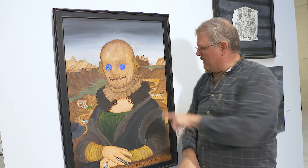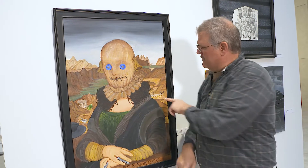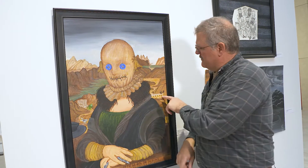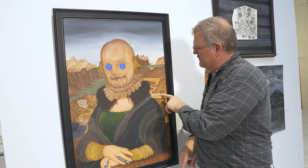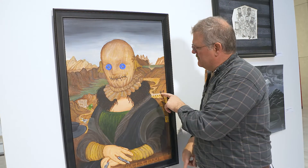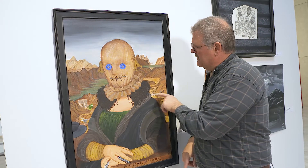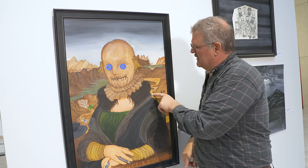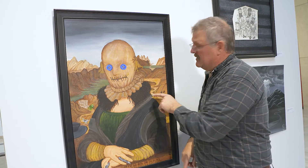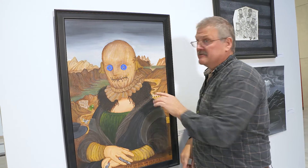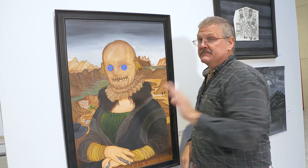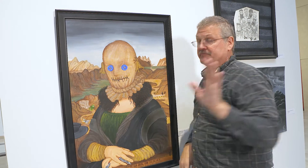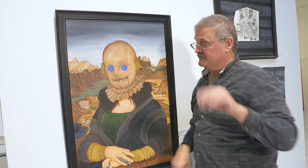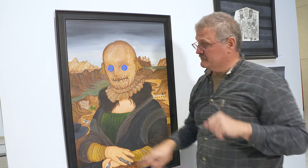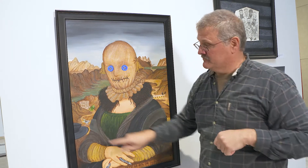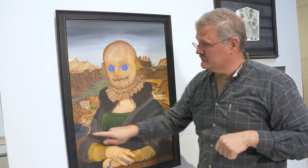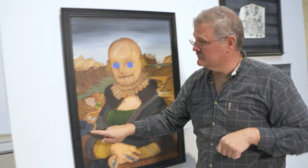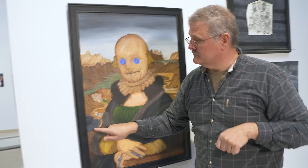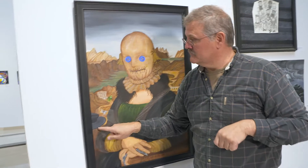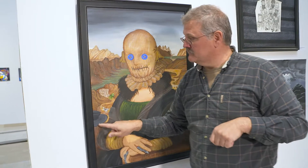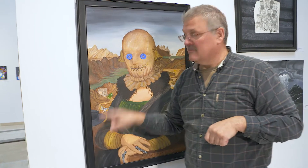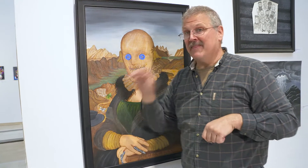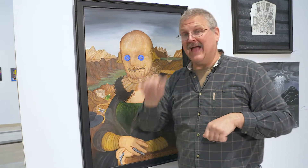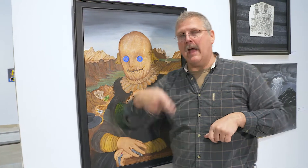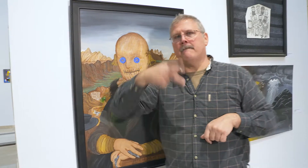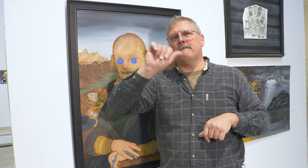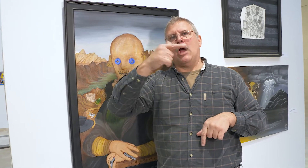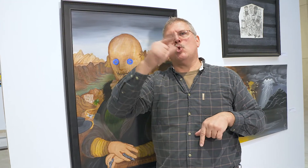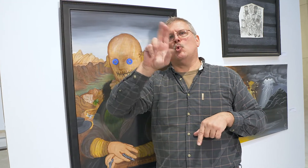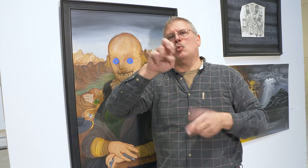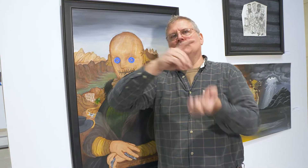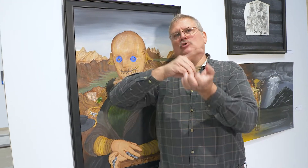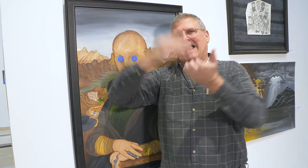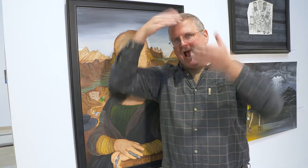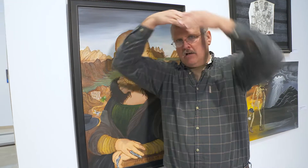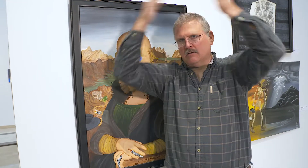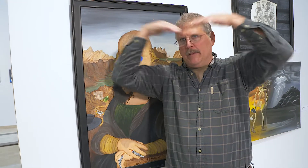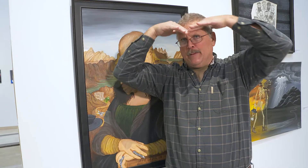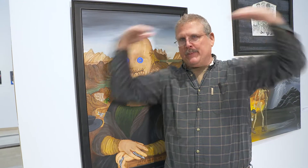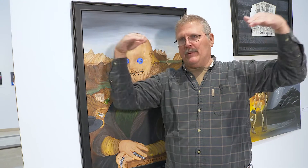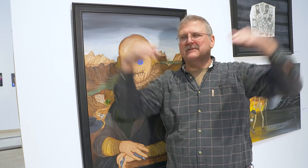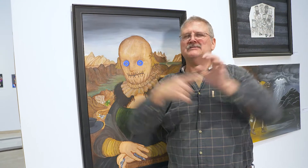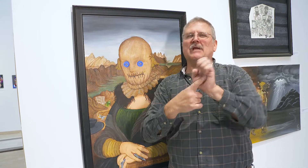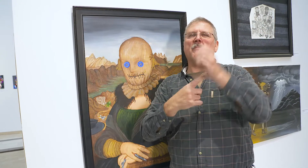but he chases her, and she escapes to tell the truth about what happens. This is the plague doctor's hat,